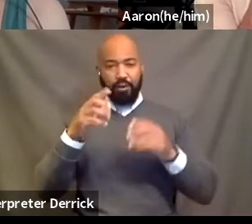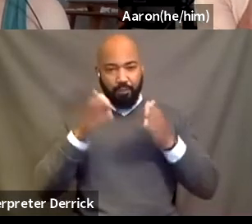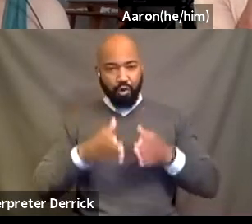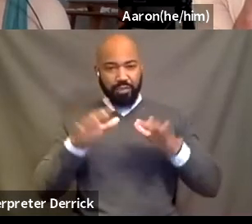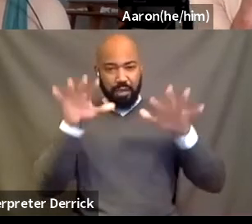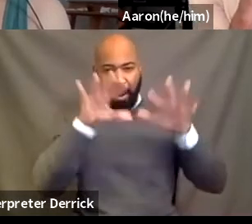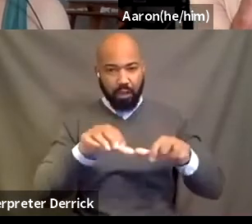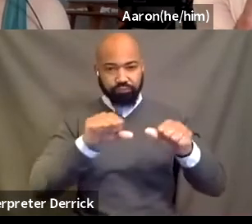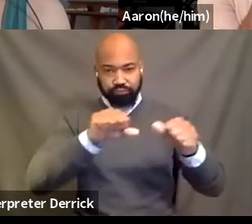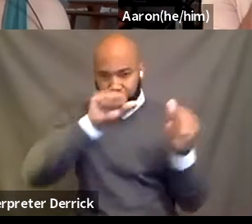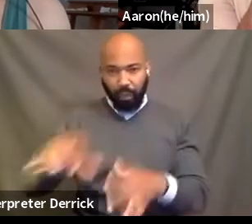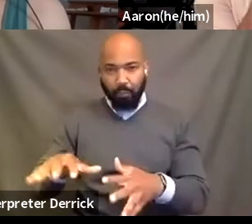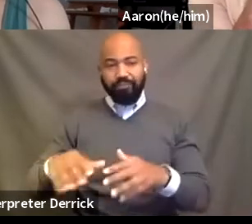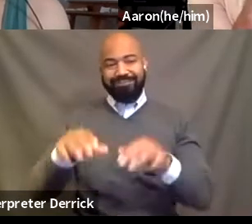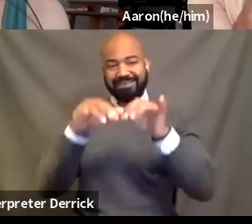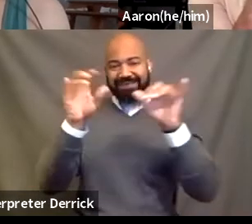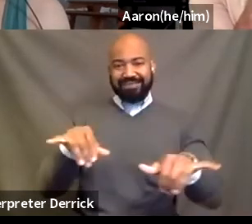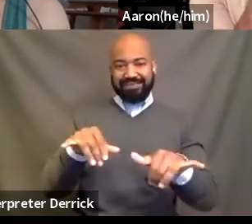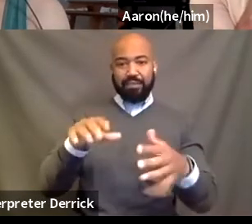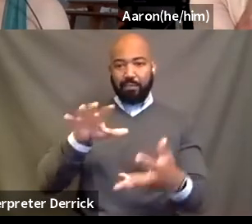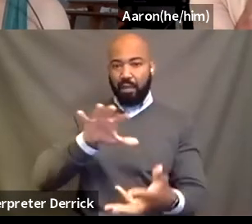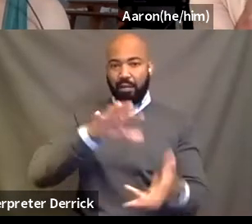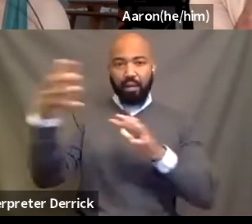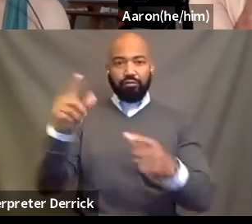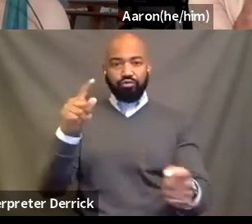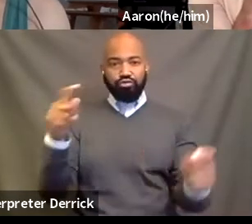Benjamin (they/them/elle): And speaking one quick thought that I want to share is that.